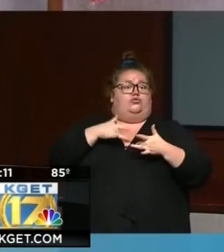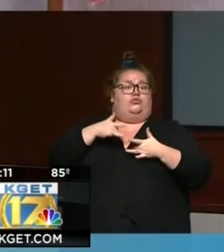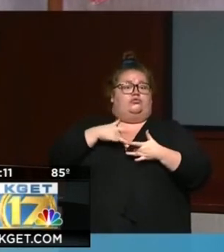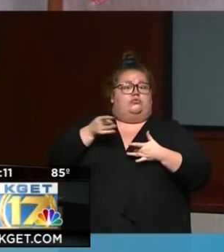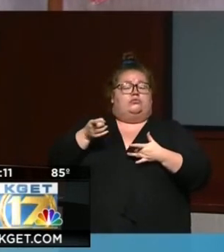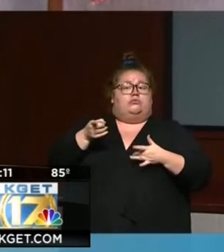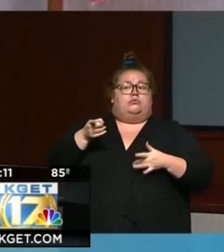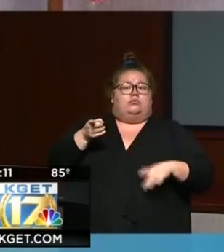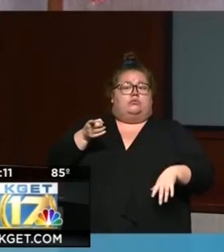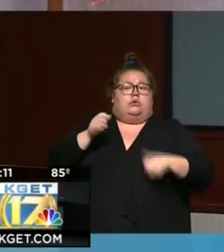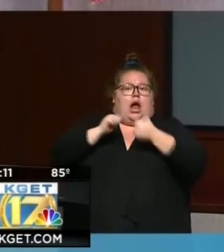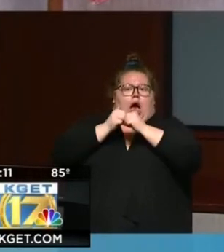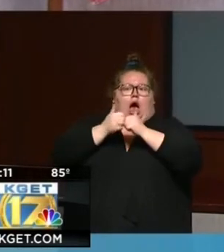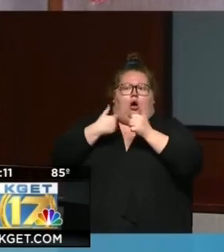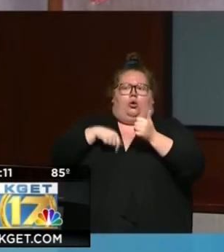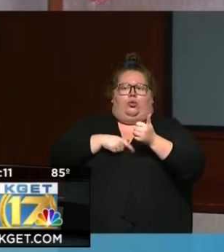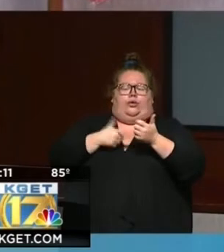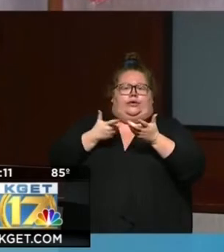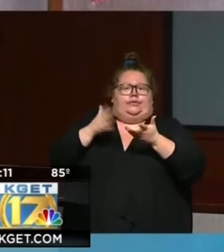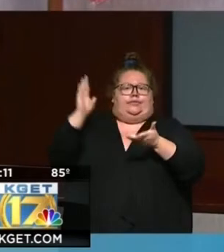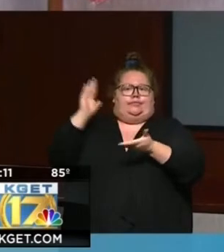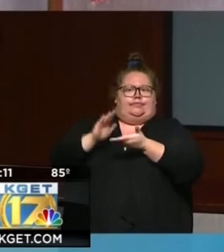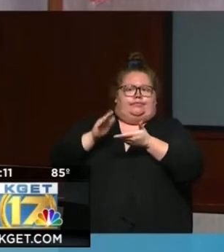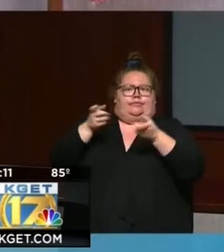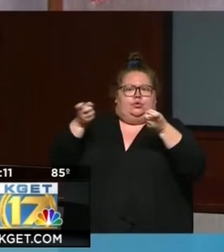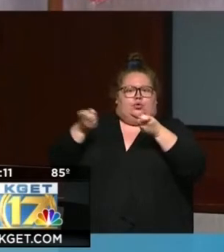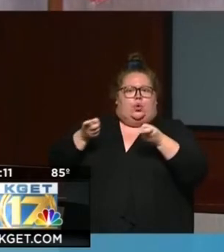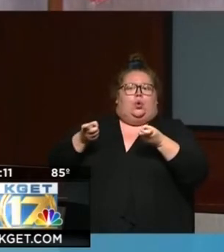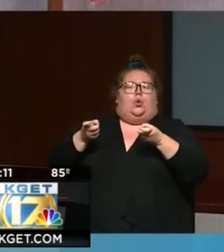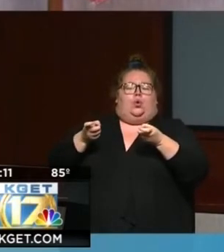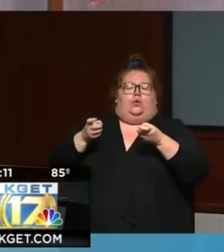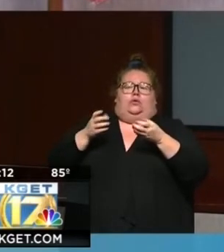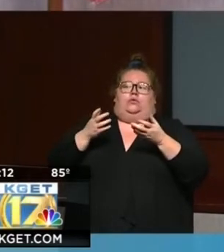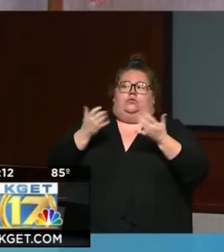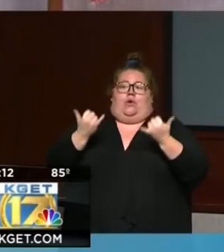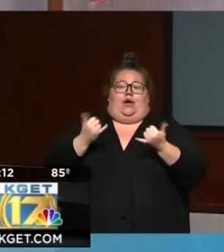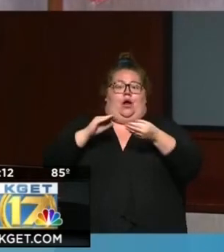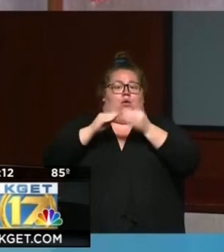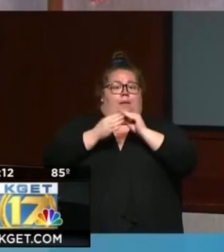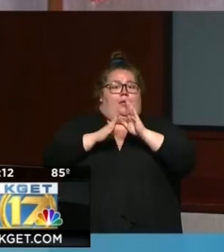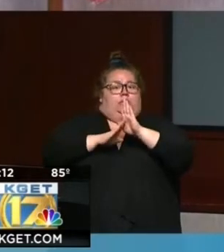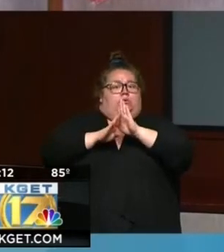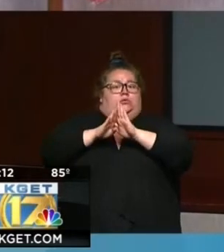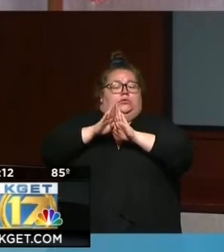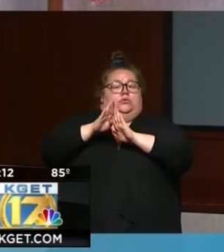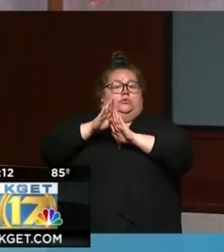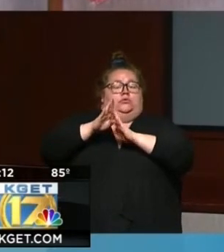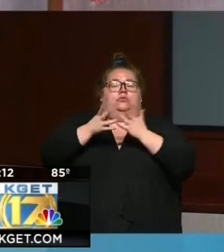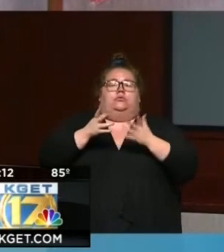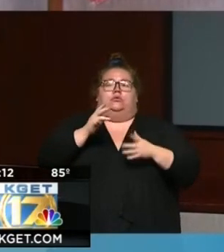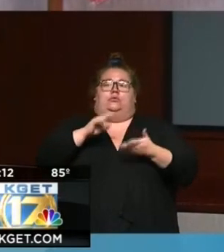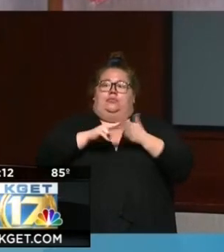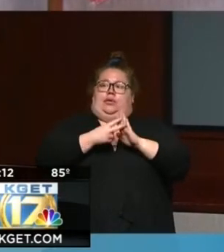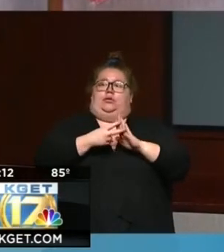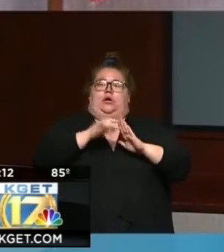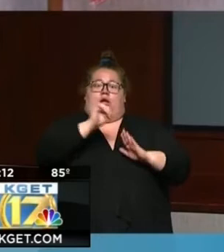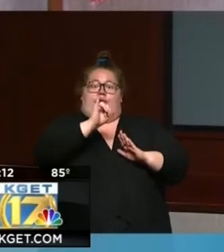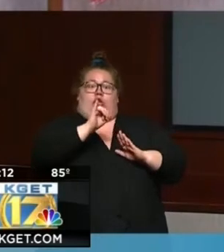THERE IS A COUPLE OF FUNDAMENTAL ISSUES. INFECTION CONTROL IS OF A CONCERN TO US. OBVIOUSLY WITH